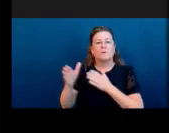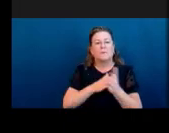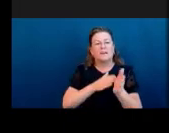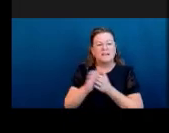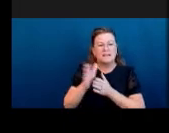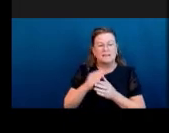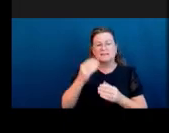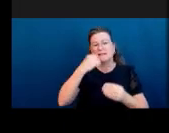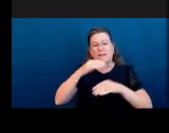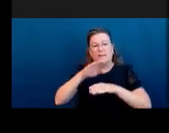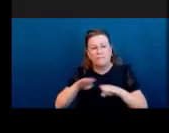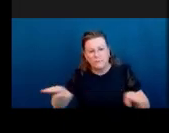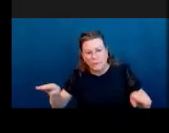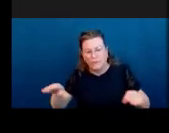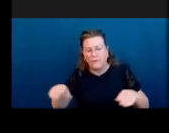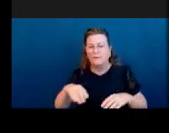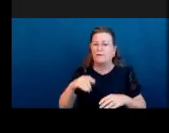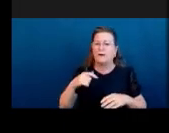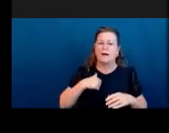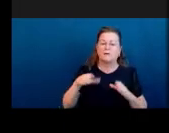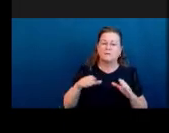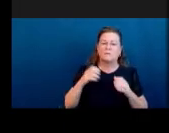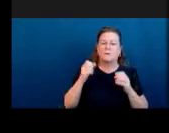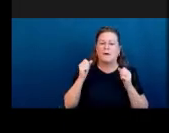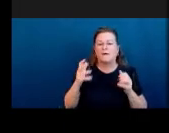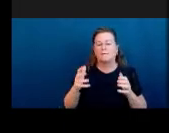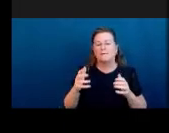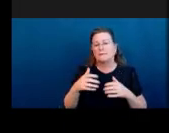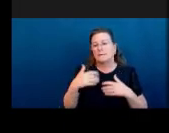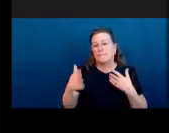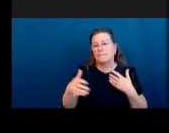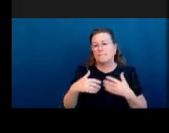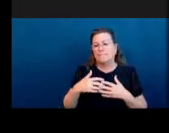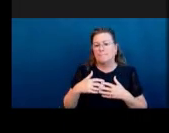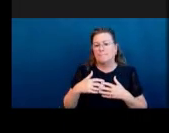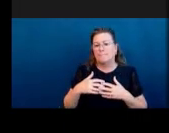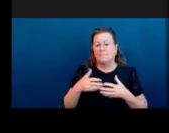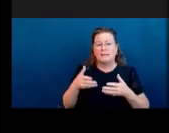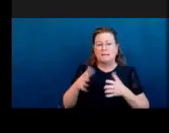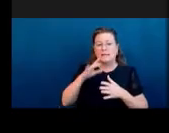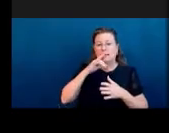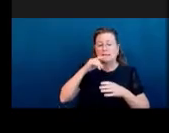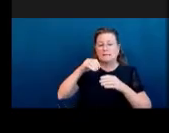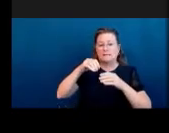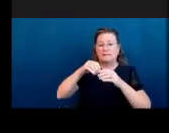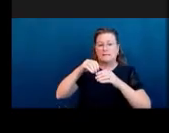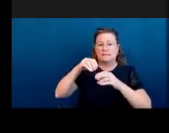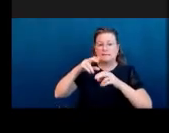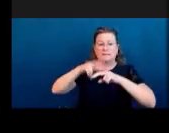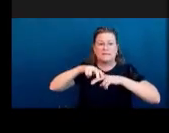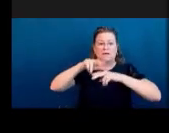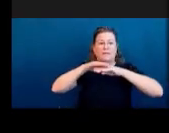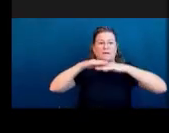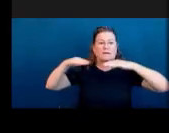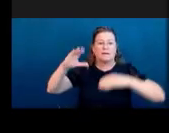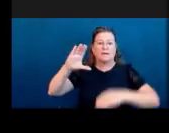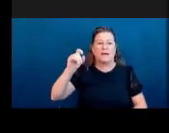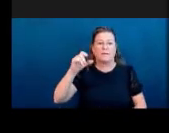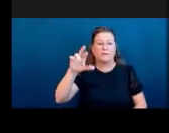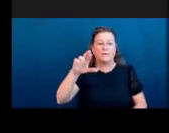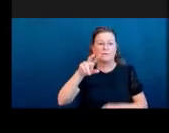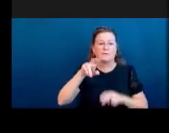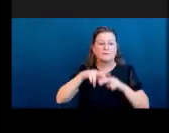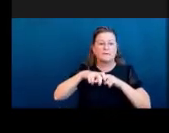the floor. I do a lot of letting kids eat on the counter, because